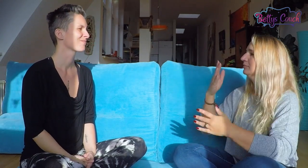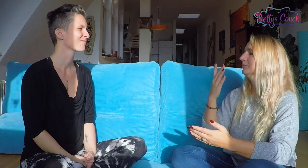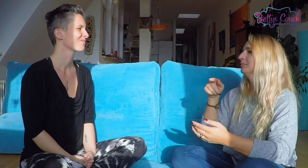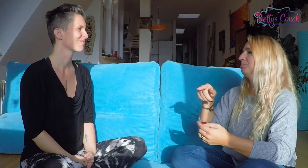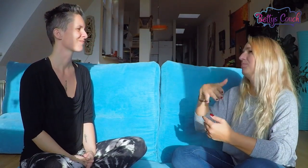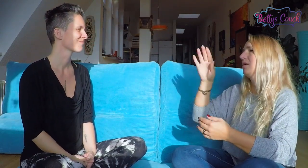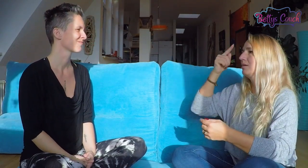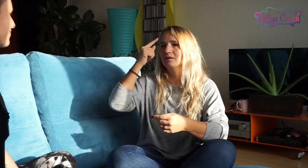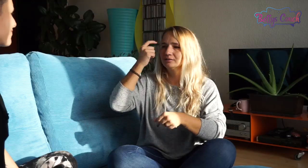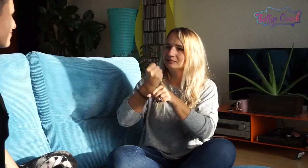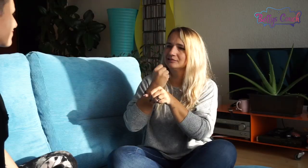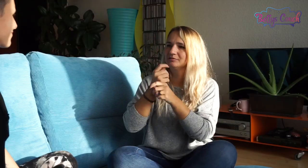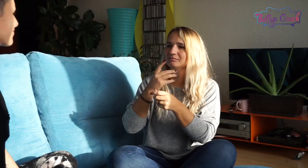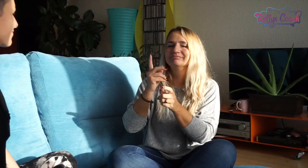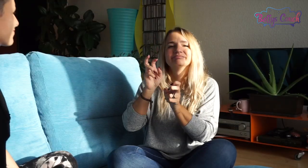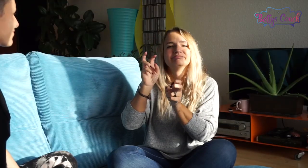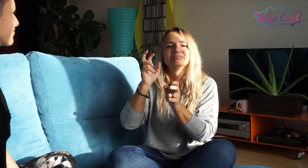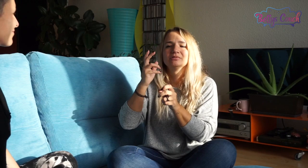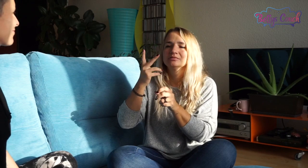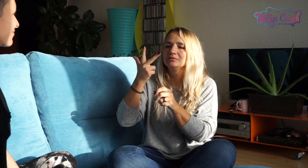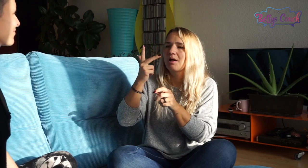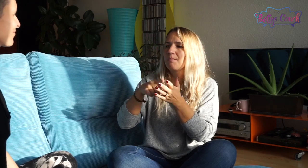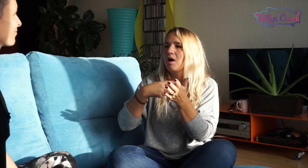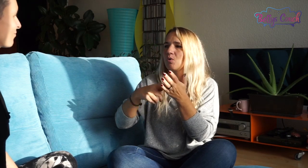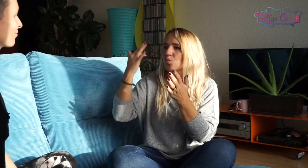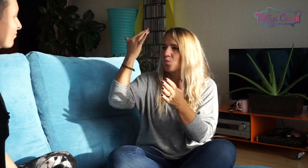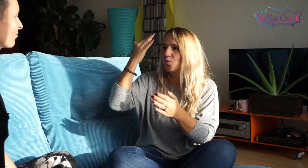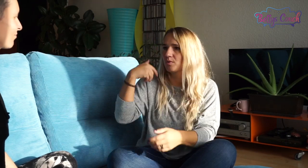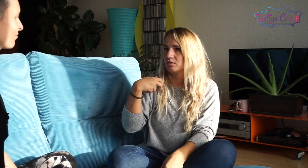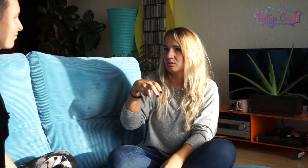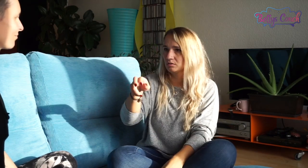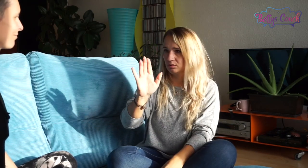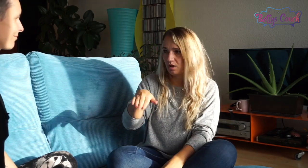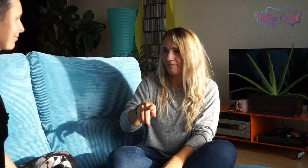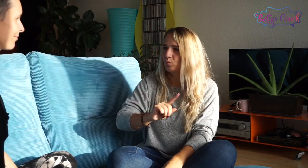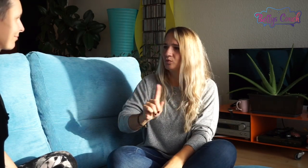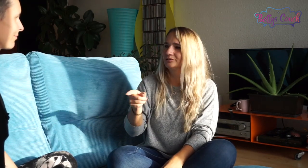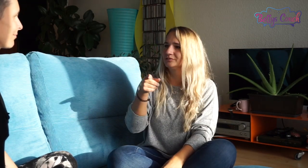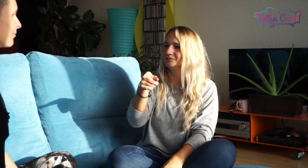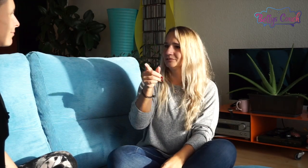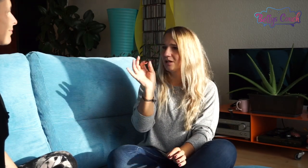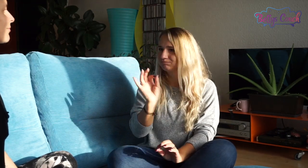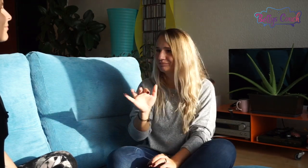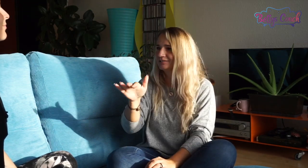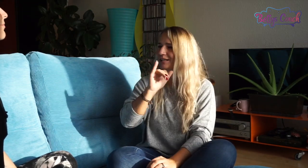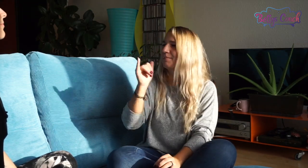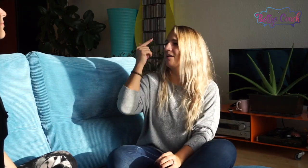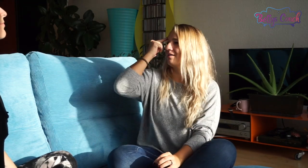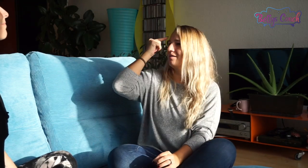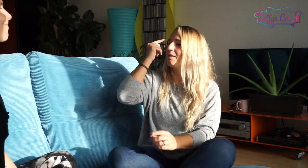These are the thoughts I was thinking about. I had to think about "three times" whether I could go out alone in the evening or not.